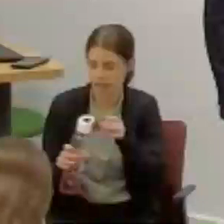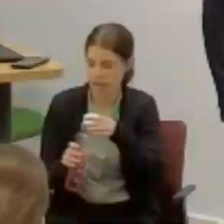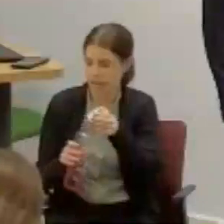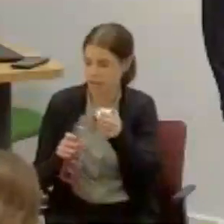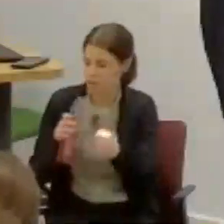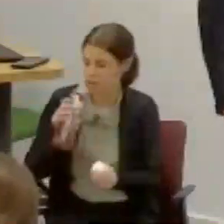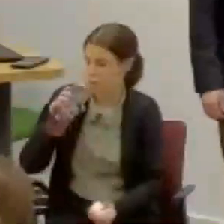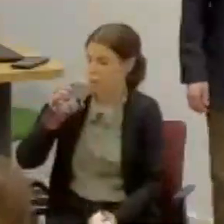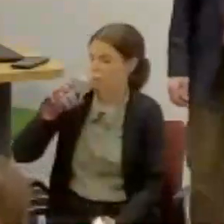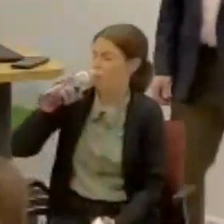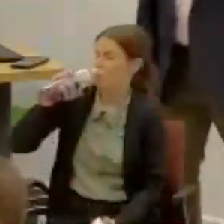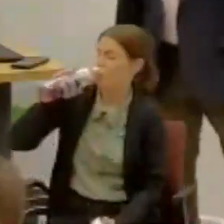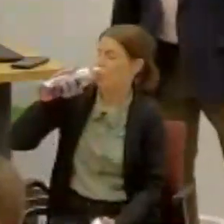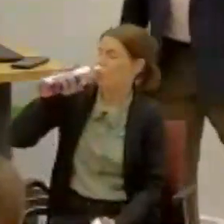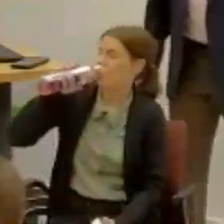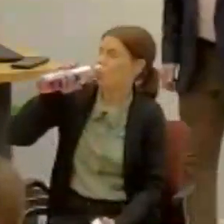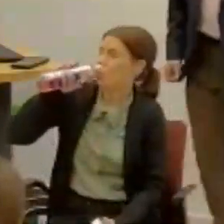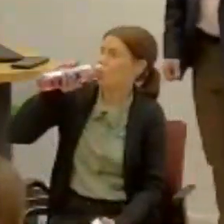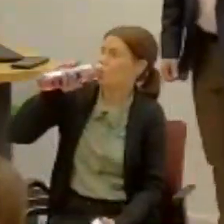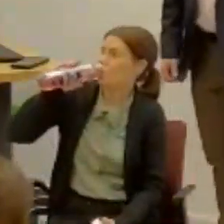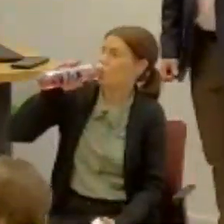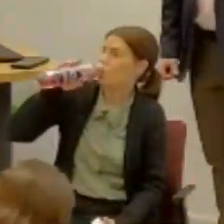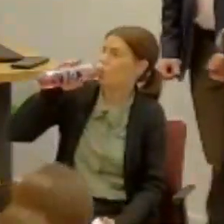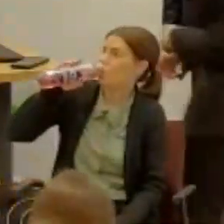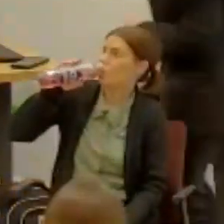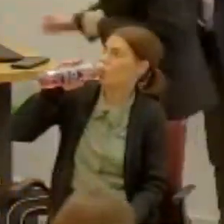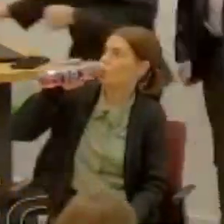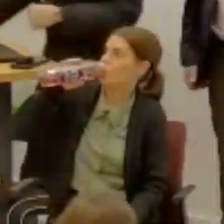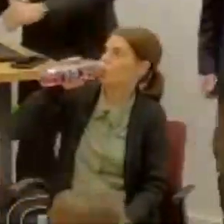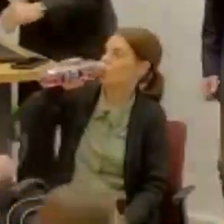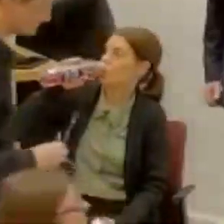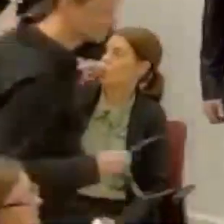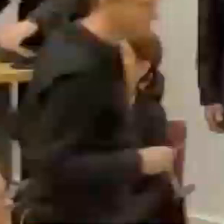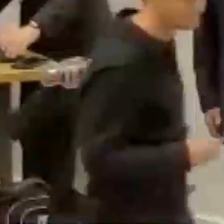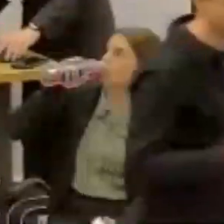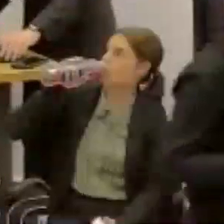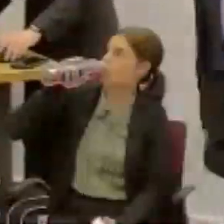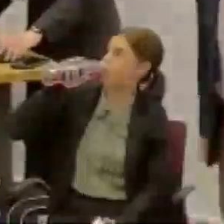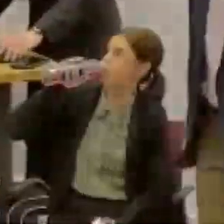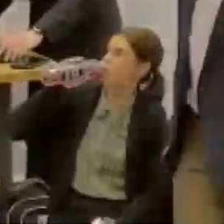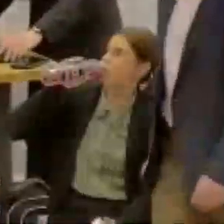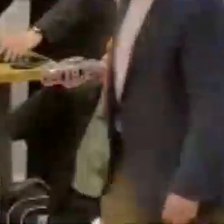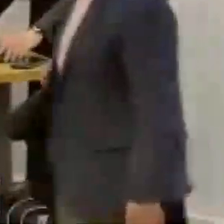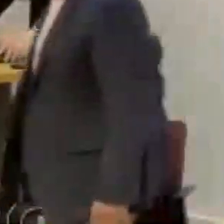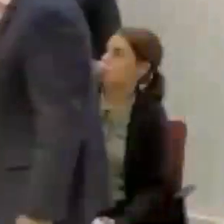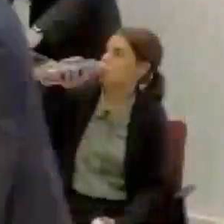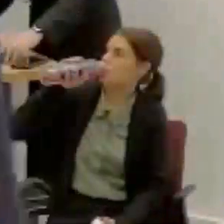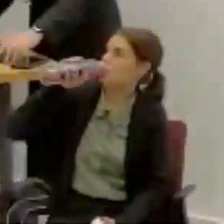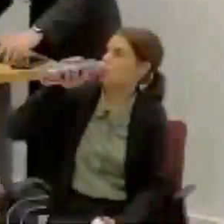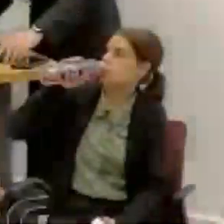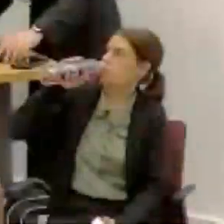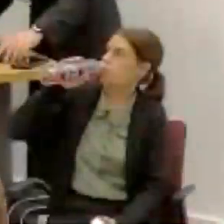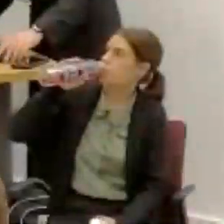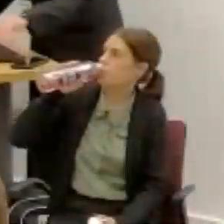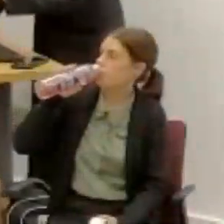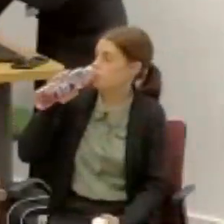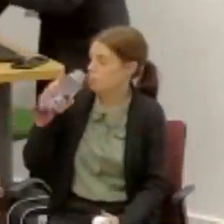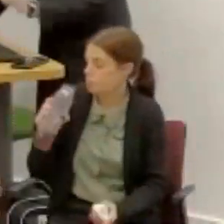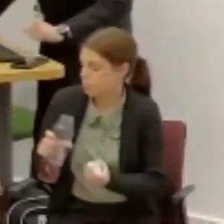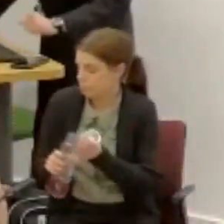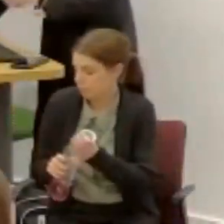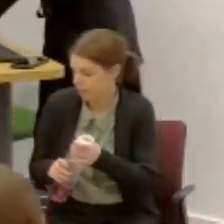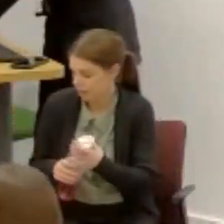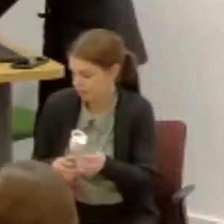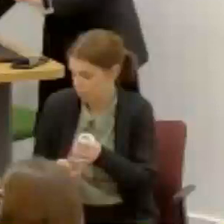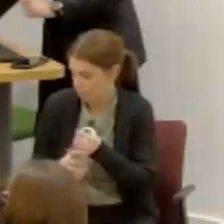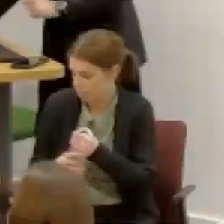Nice, there were so many questions online thank you for everybody online.